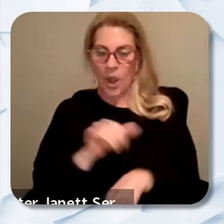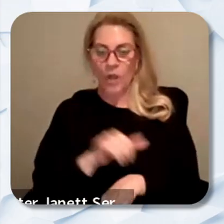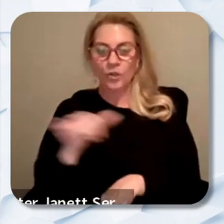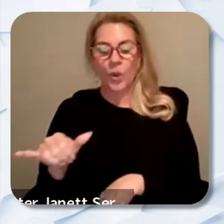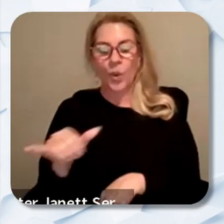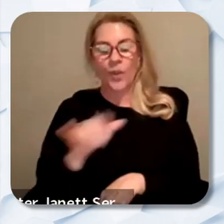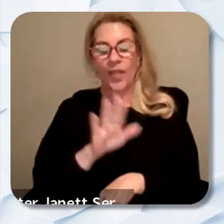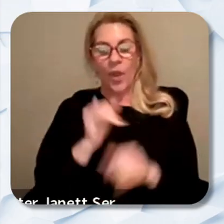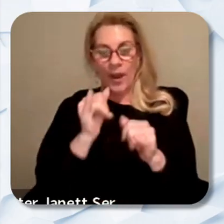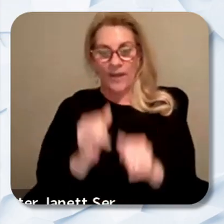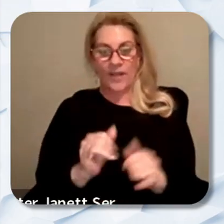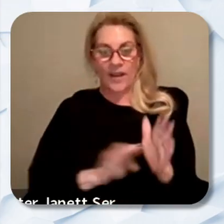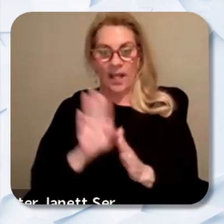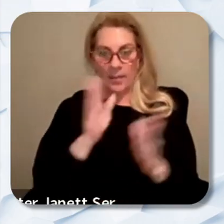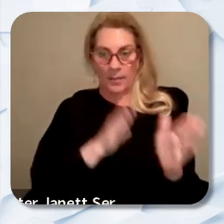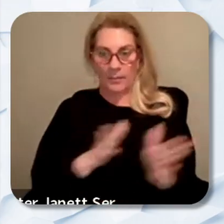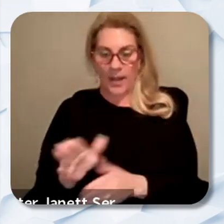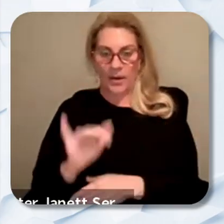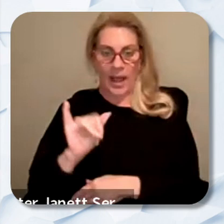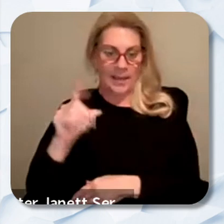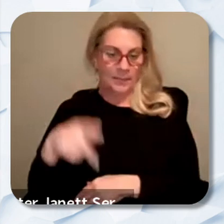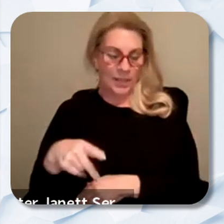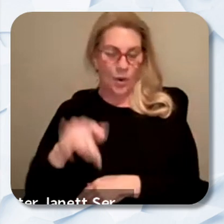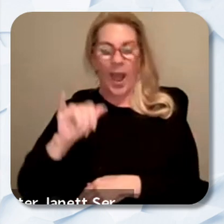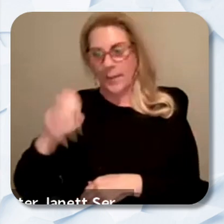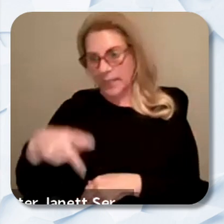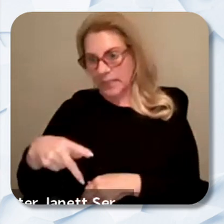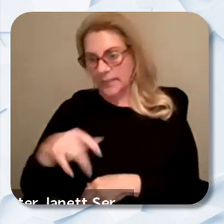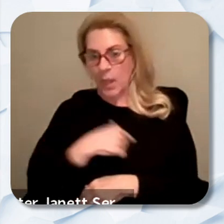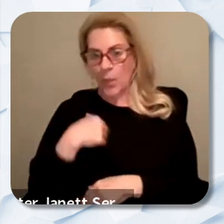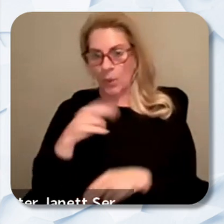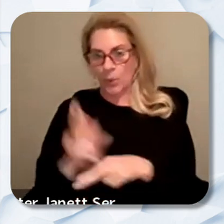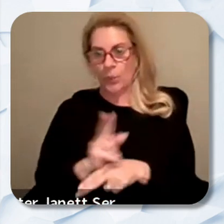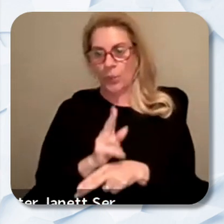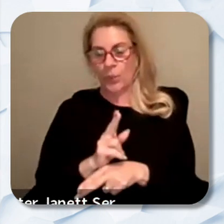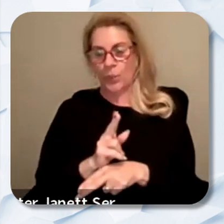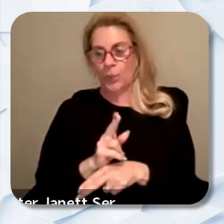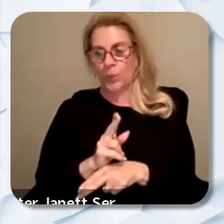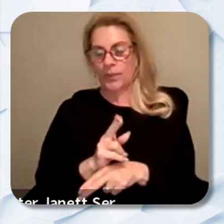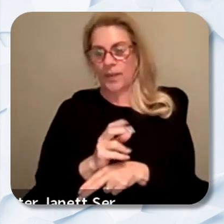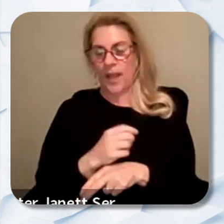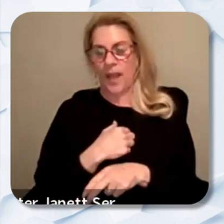development plans or their IDPs or IEPs that we use that I took across the board and worked